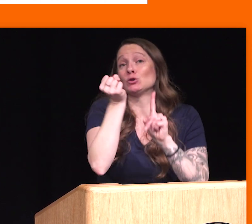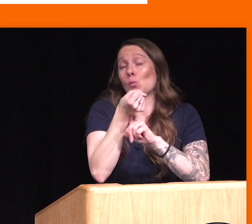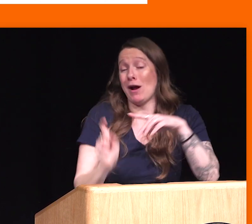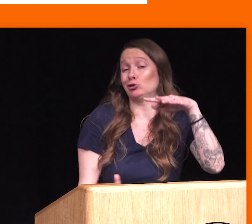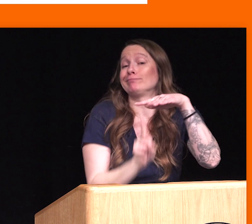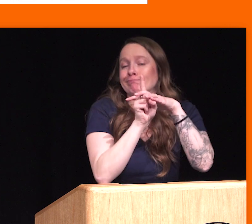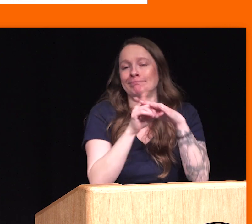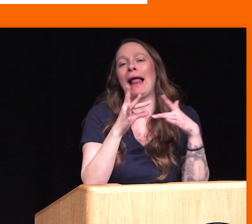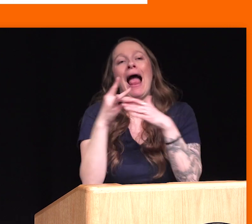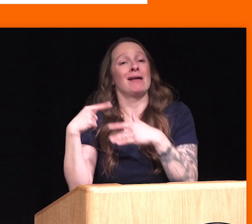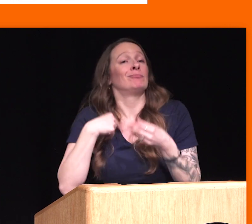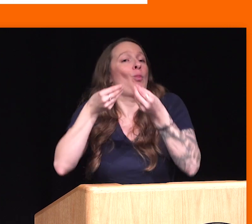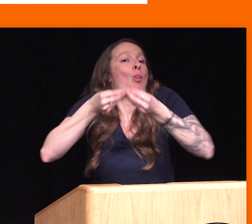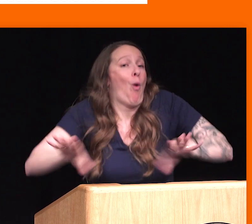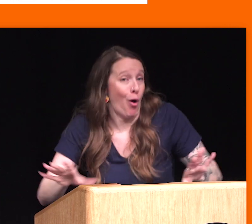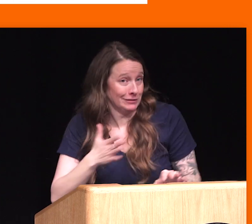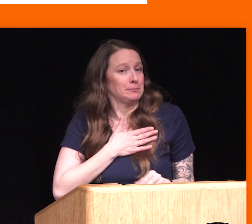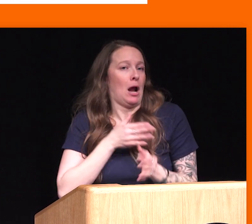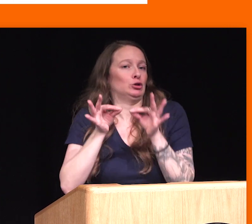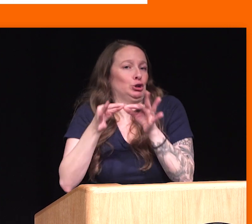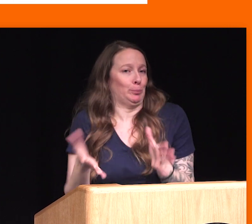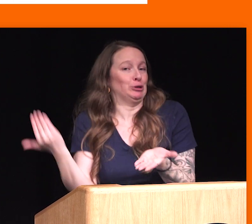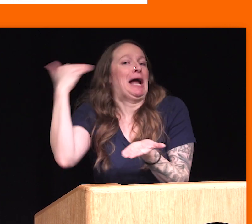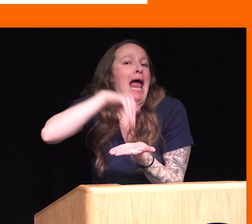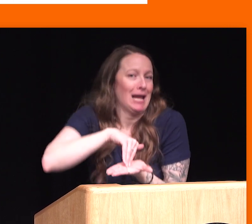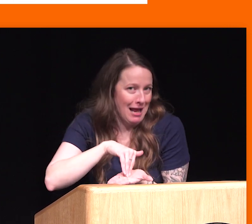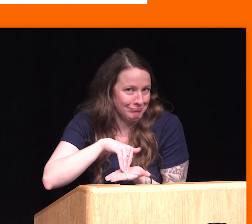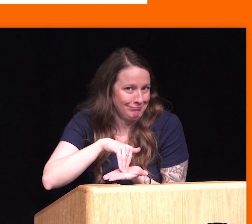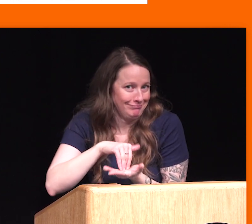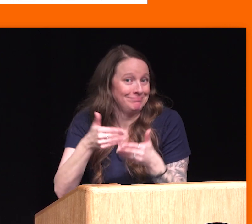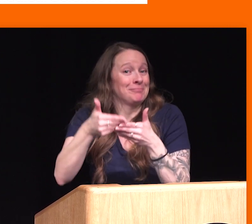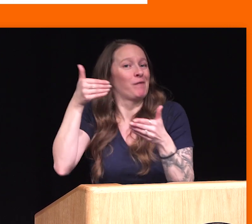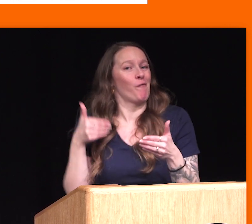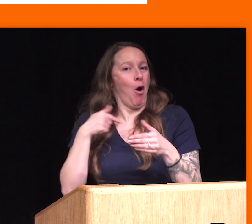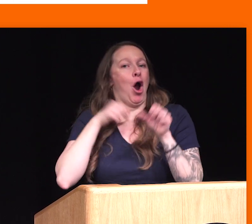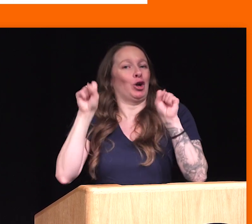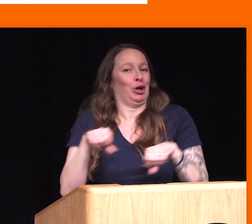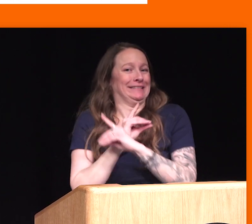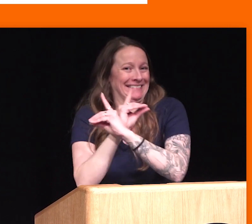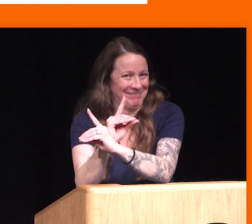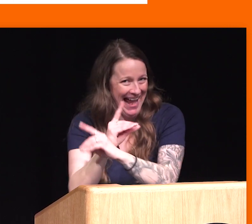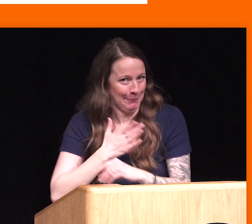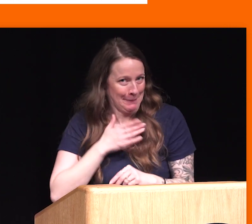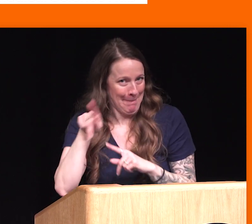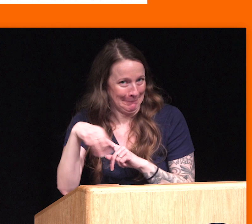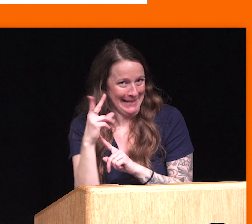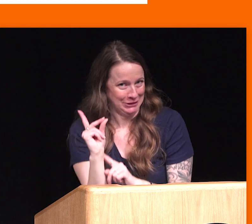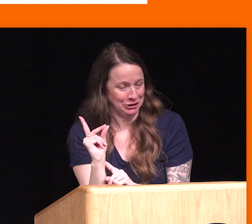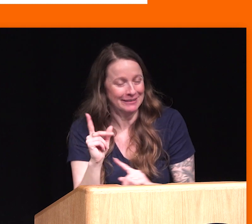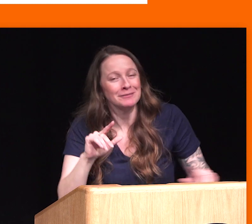Unfortunately, there were several situations that came up that led me to lose my designated interpreters again